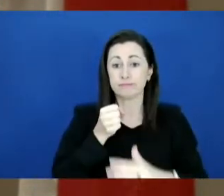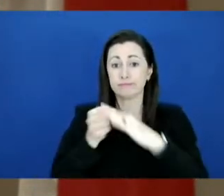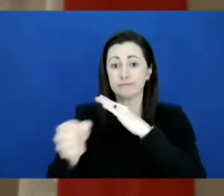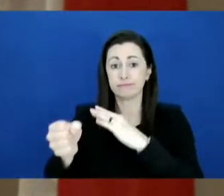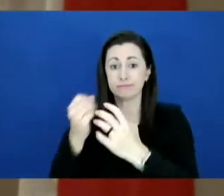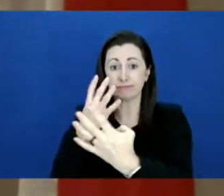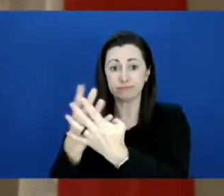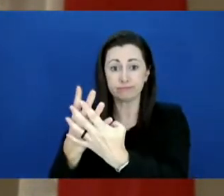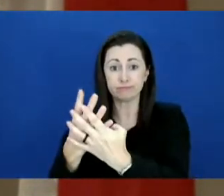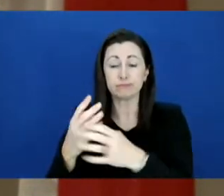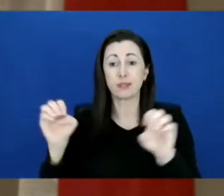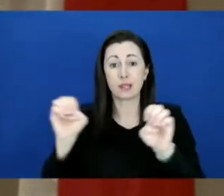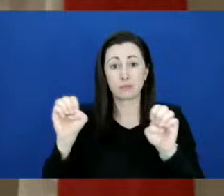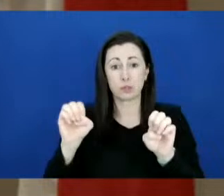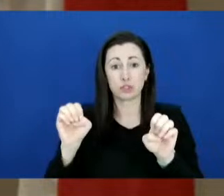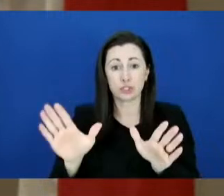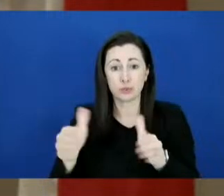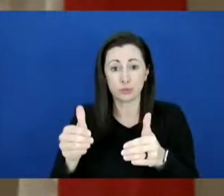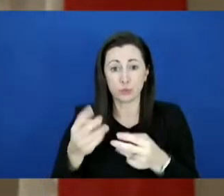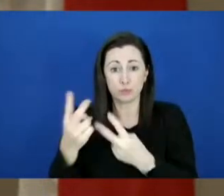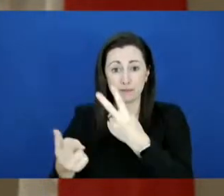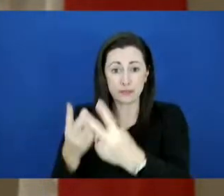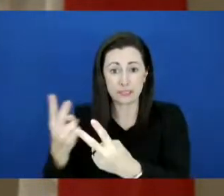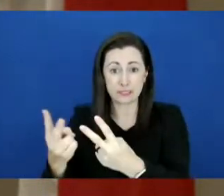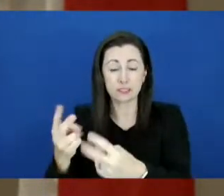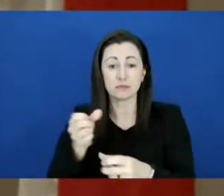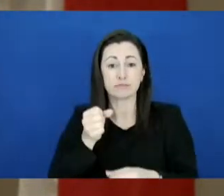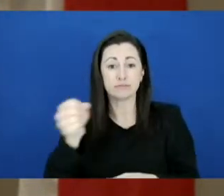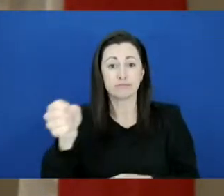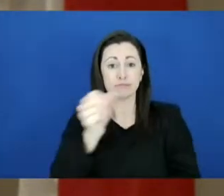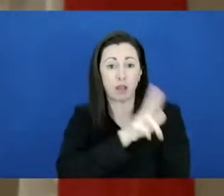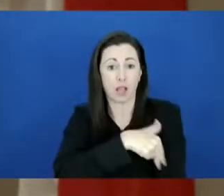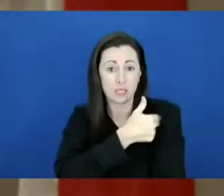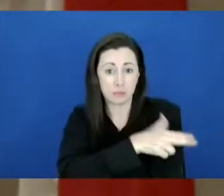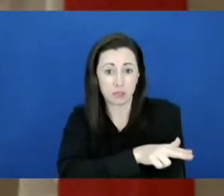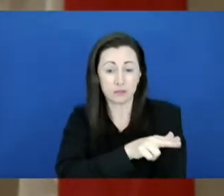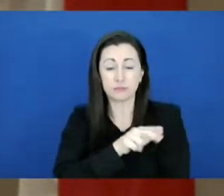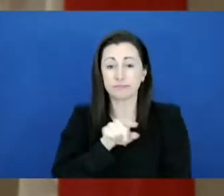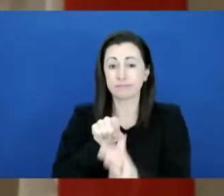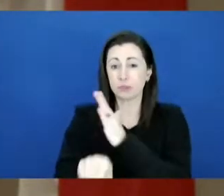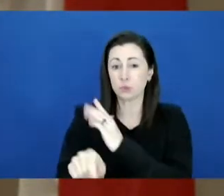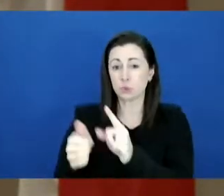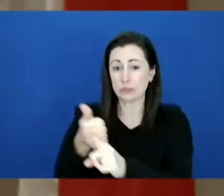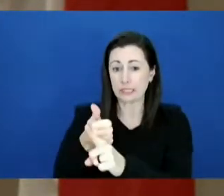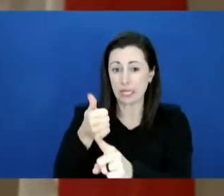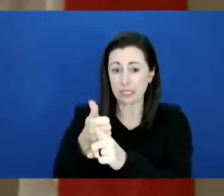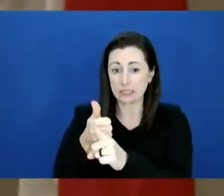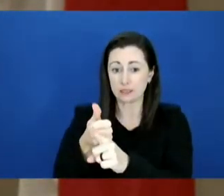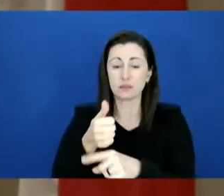ABSENTEEISM, ARRESTS, AND